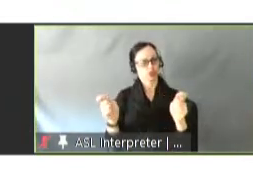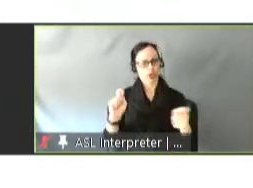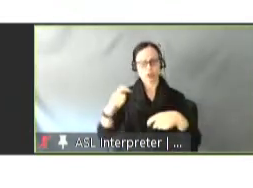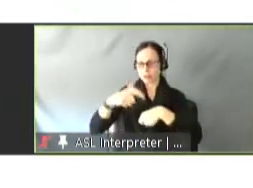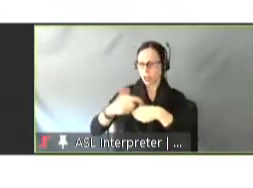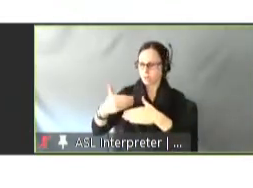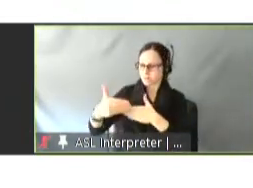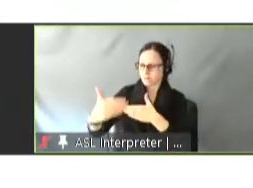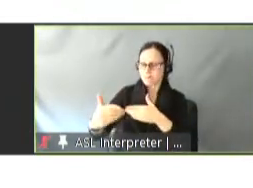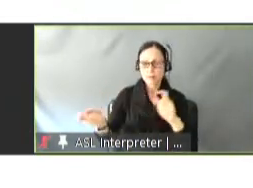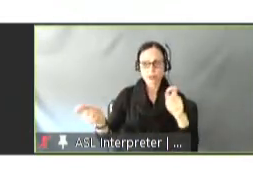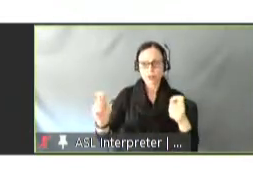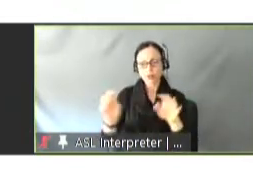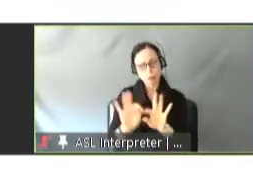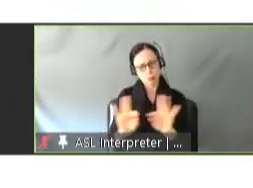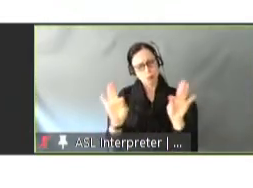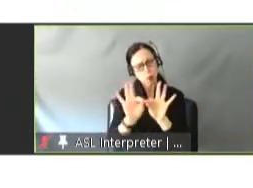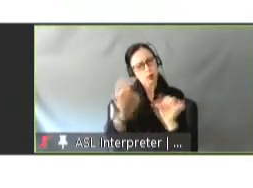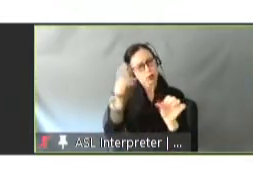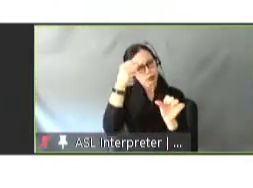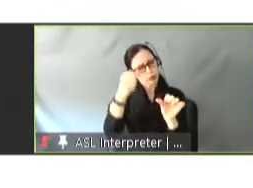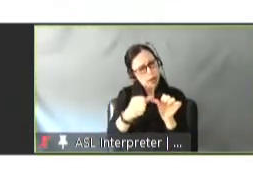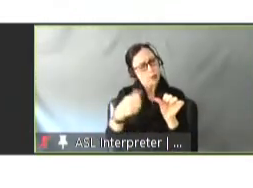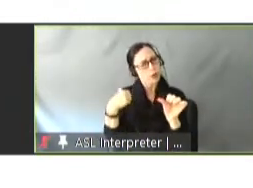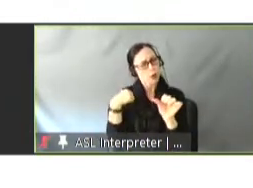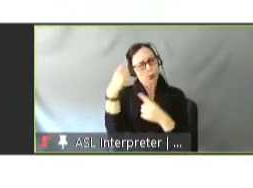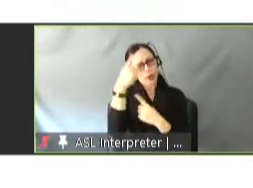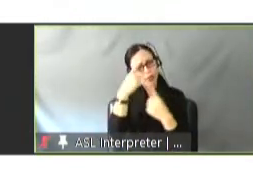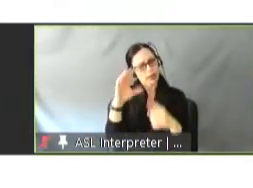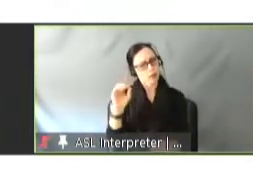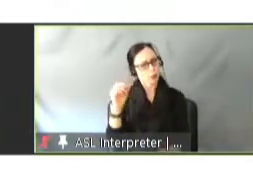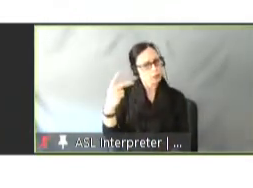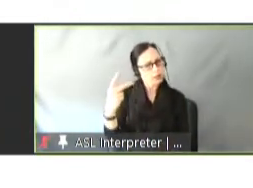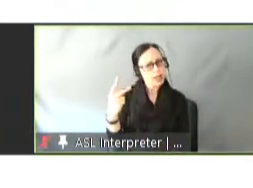important for us to remember as we think about correlates of protection and how to assess them,